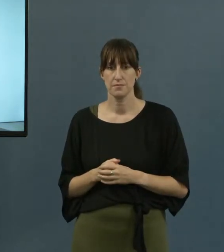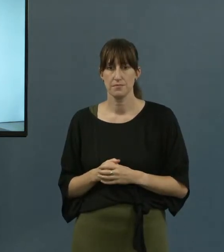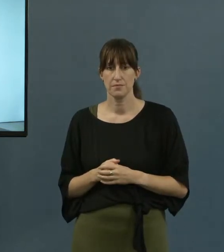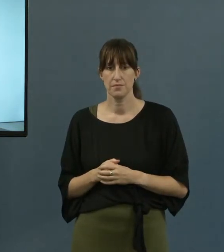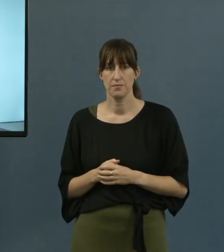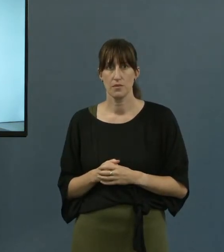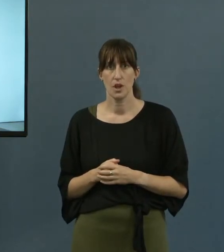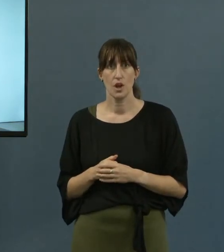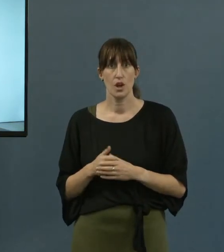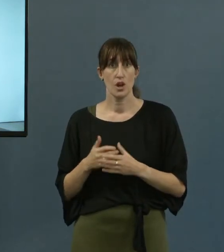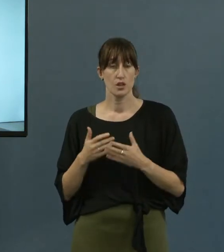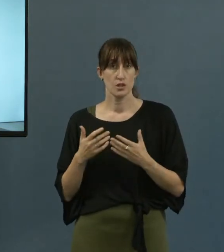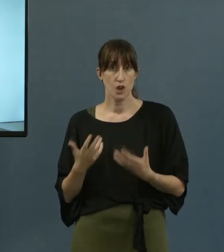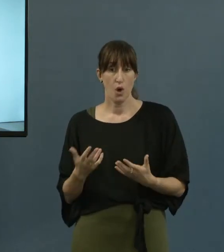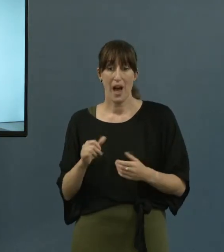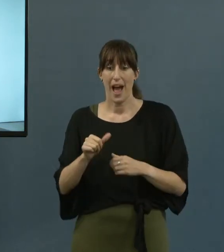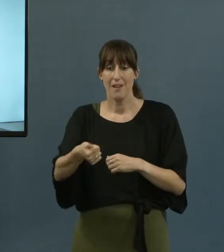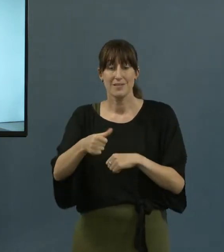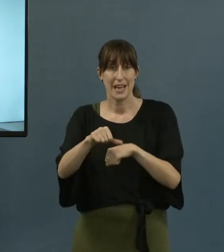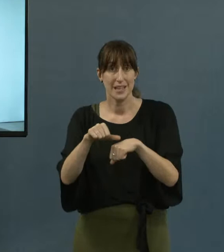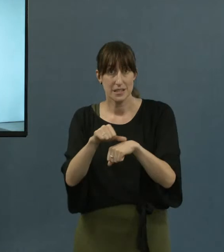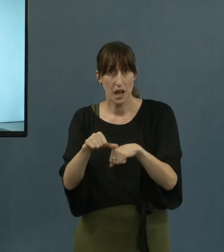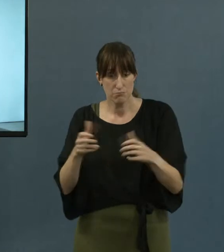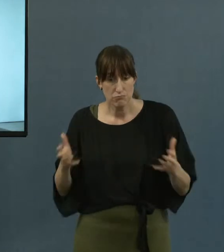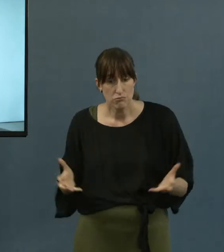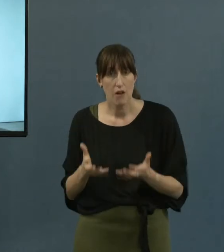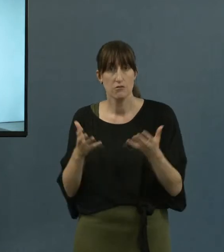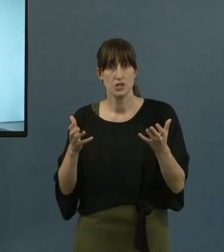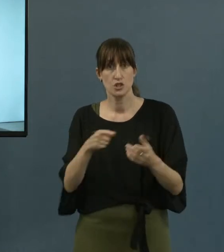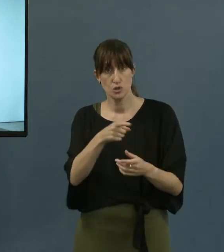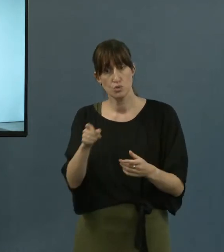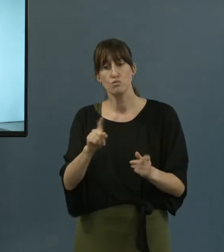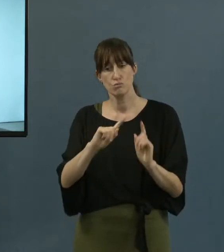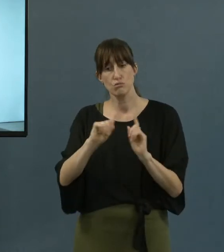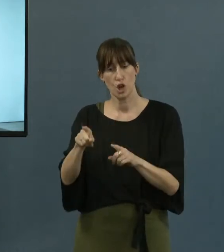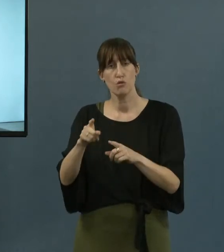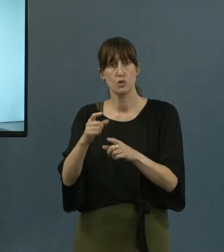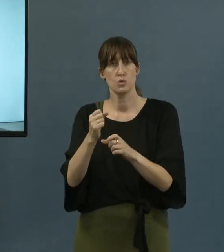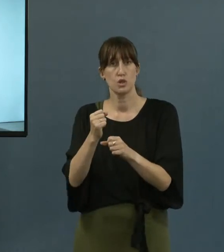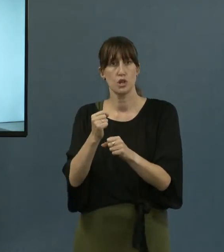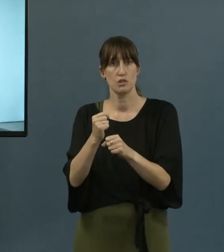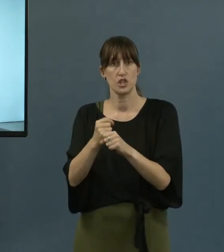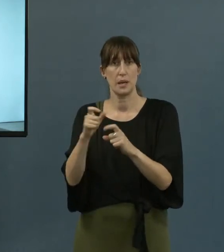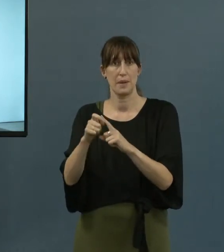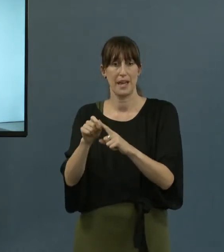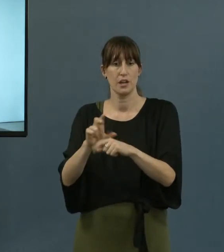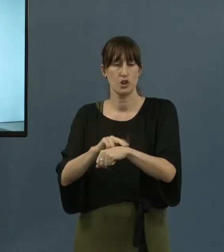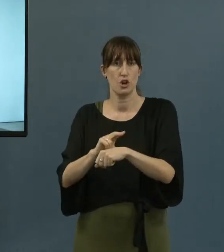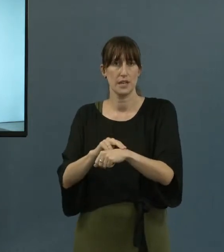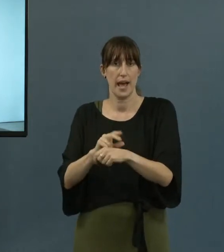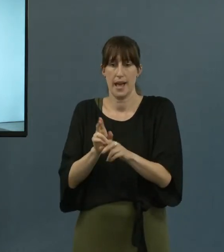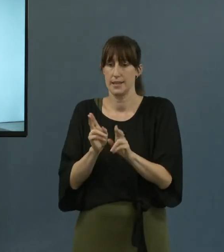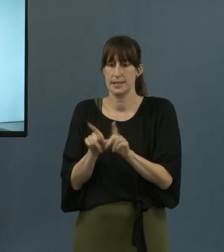reconnecting with general practices and utilising the